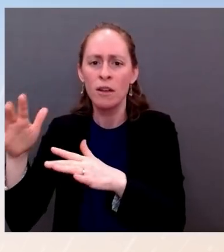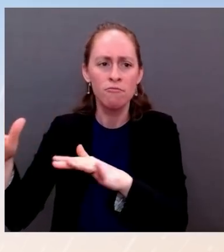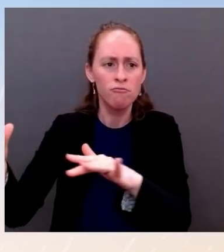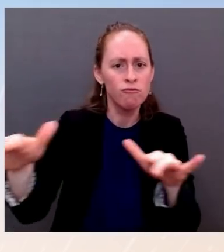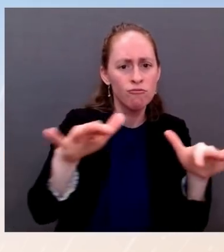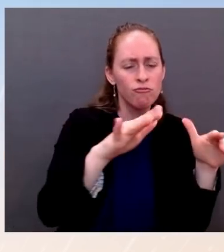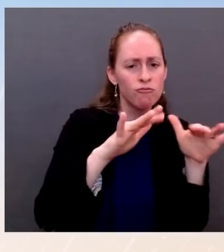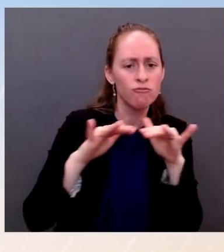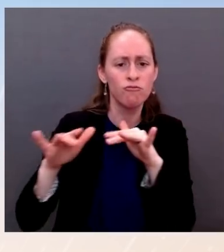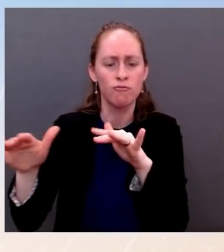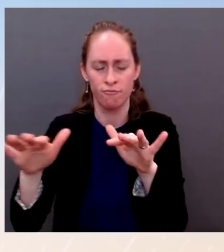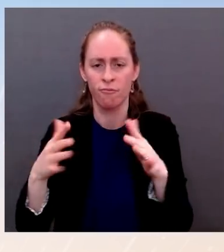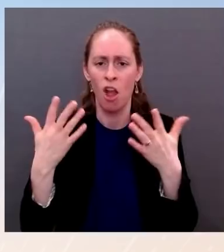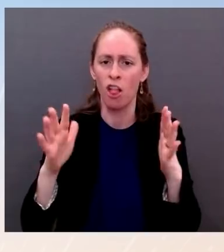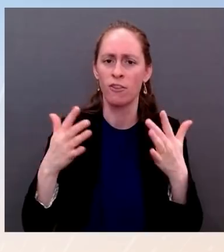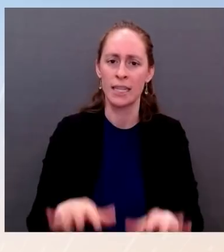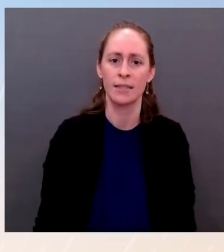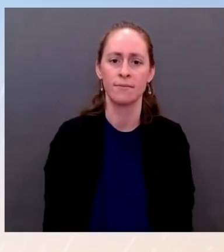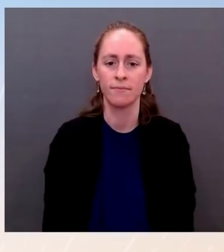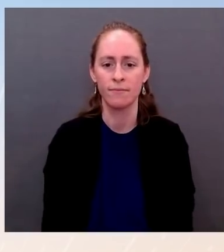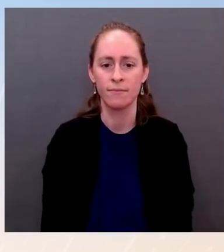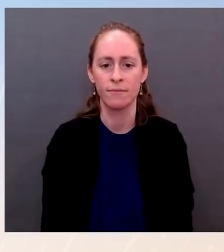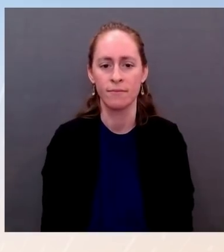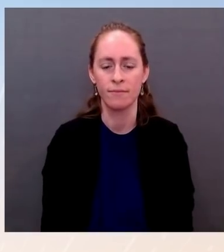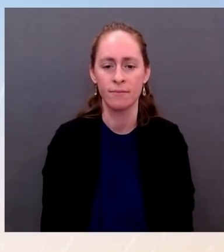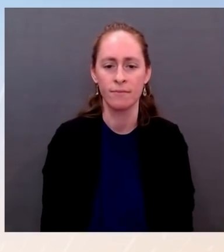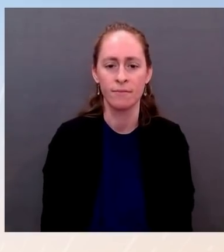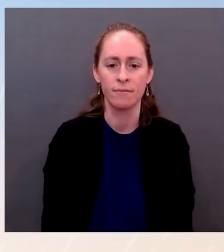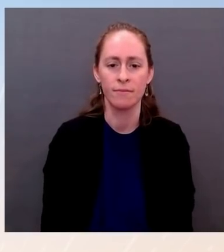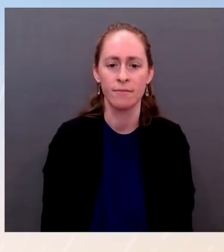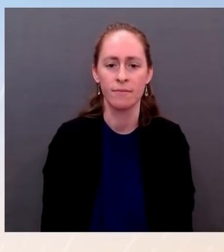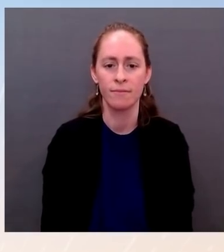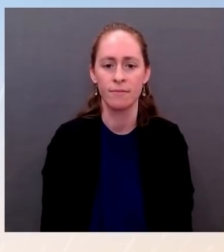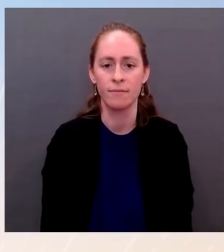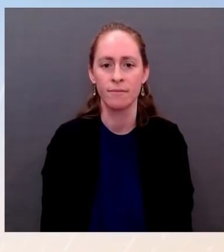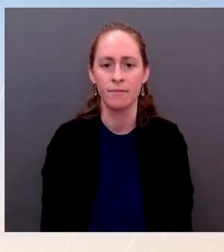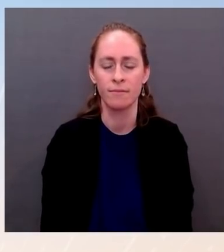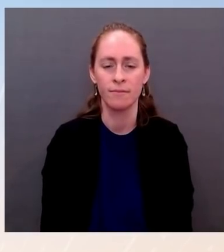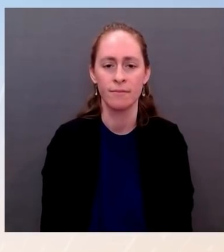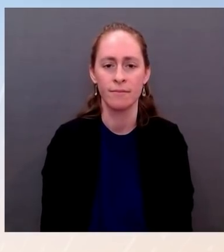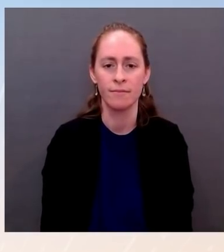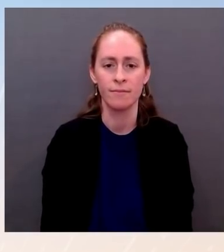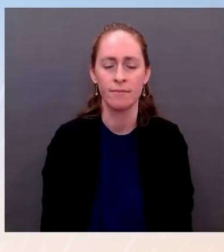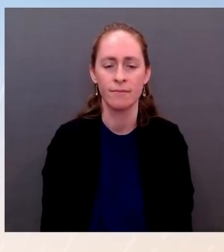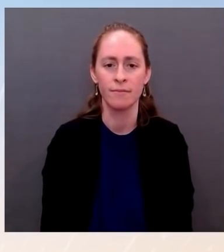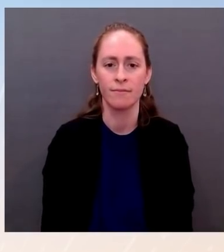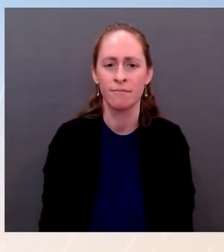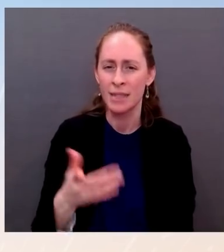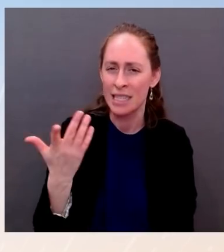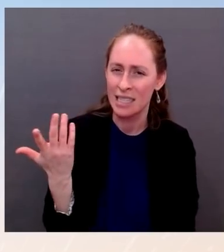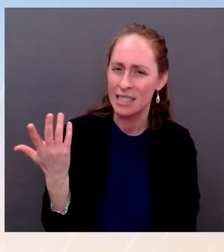is it still accurate to say that the Biden administration has not heard back from the North Koreans, despite the outreach?